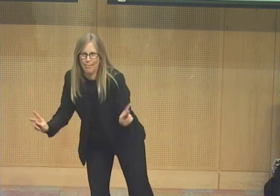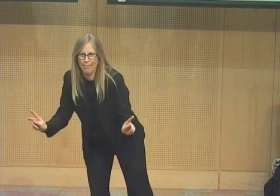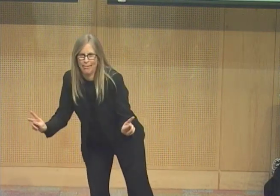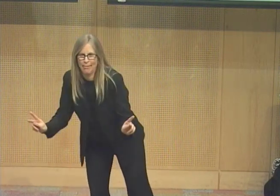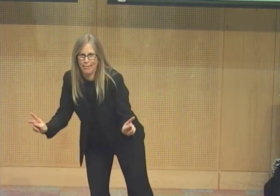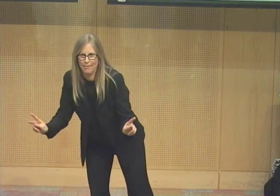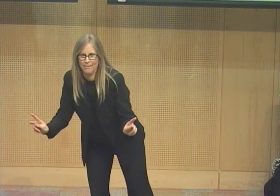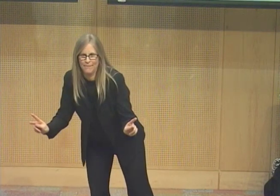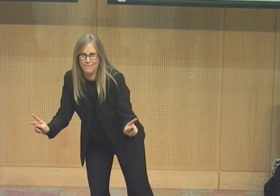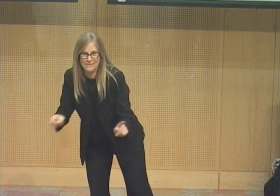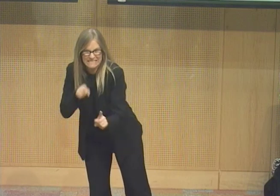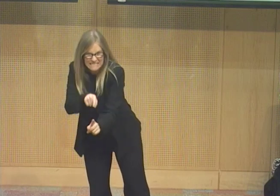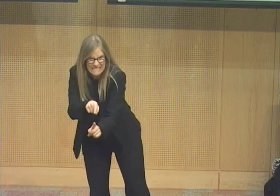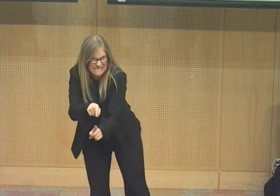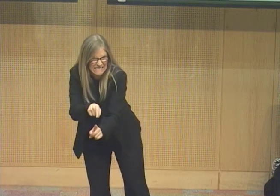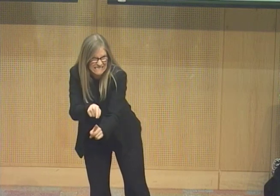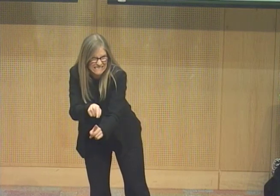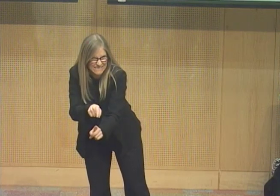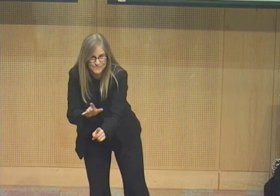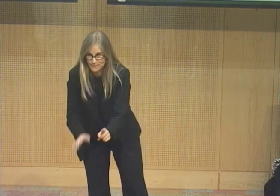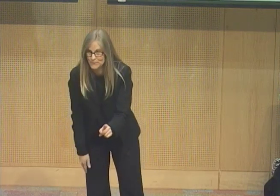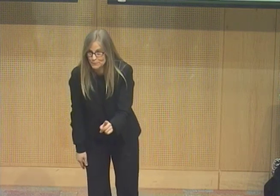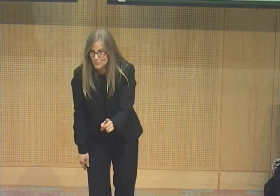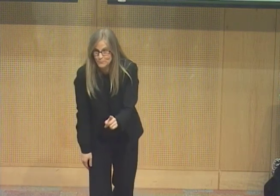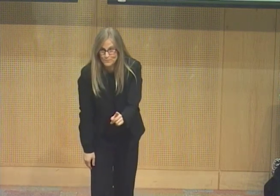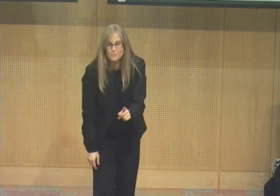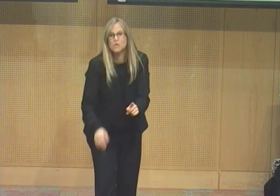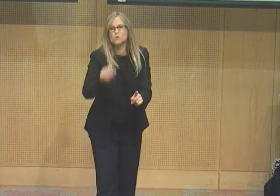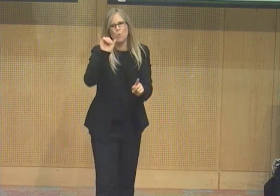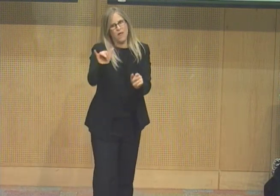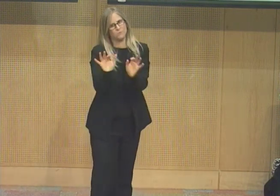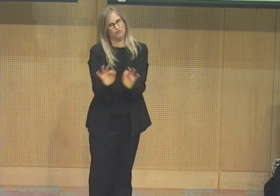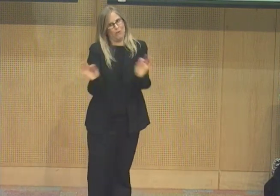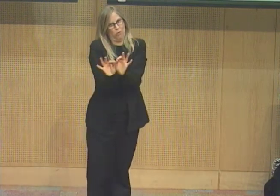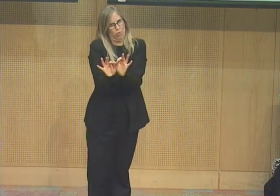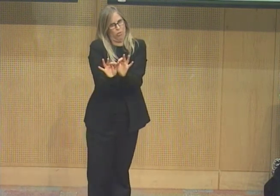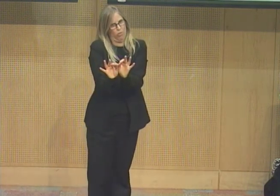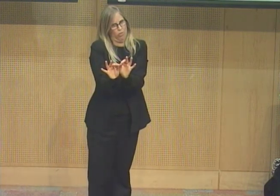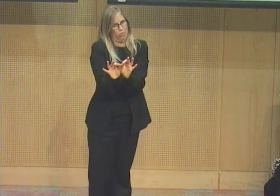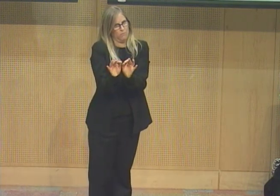So in these articles, the topic was actually Deaf people.